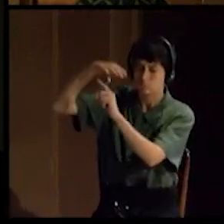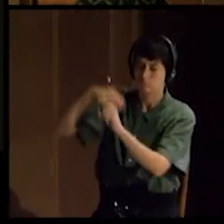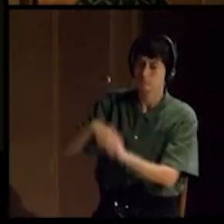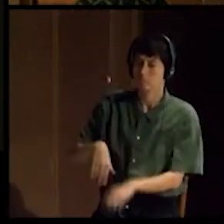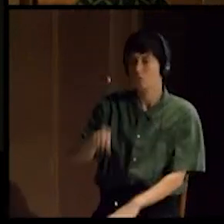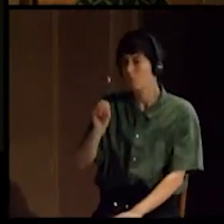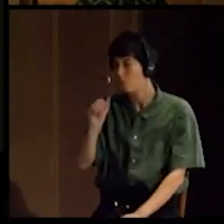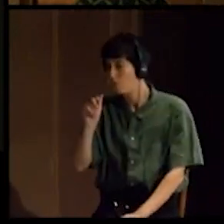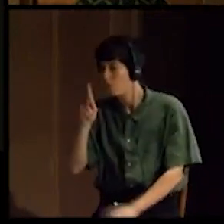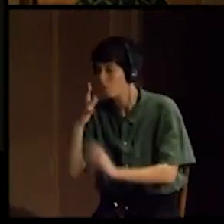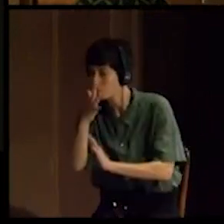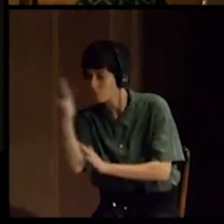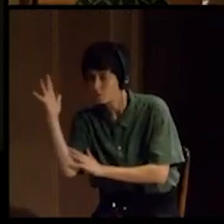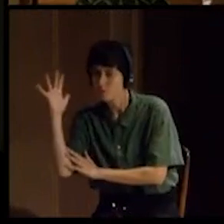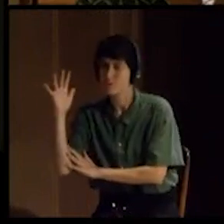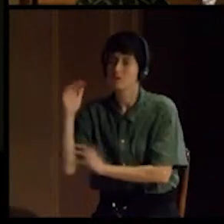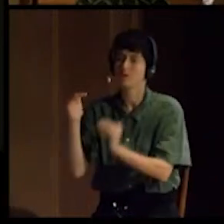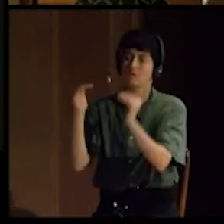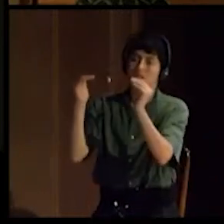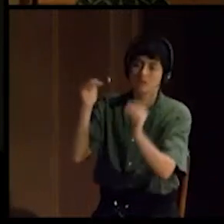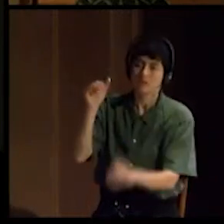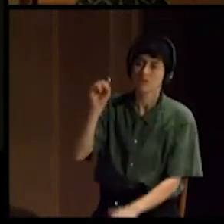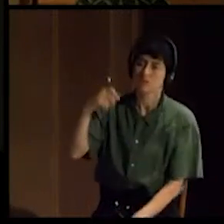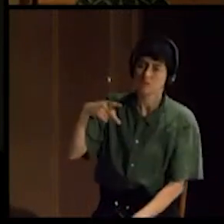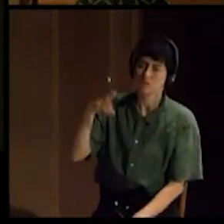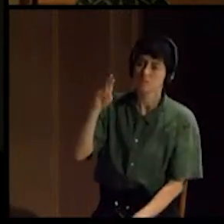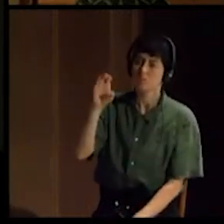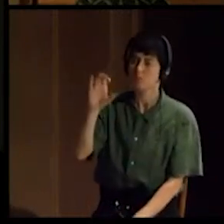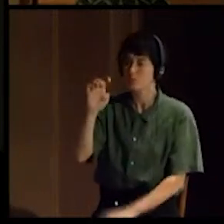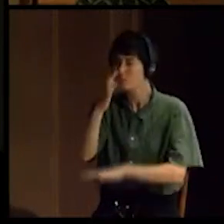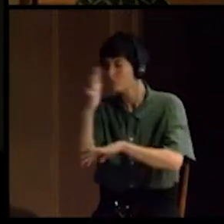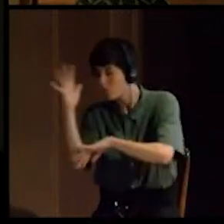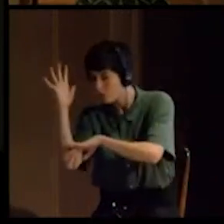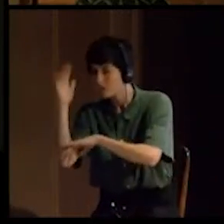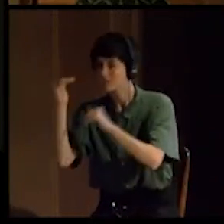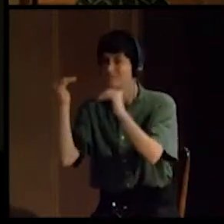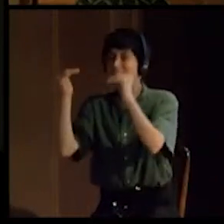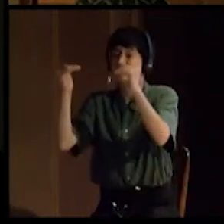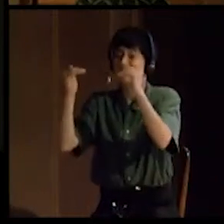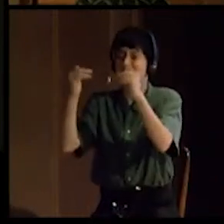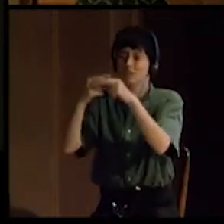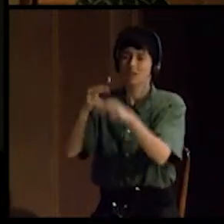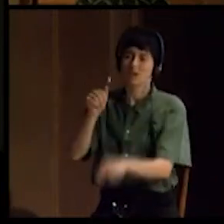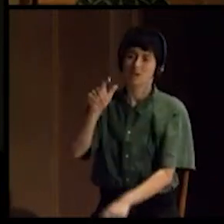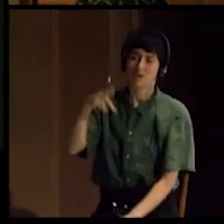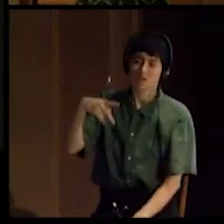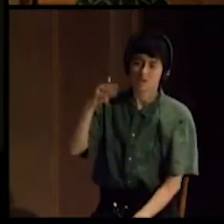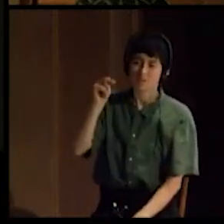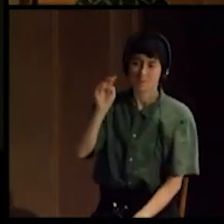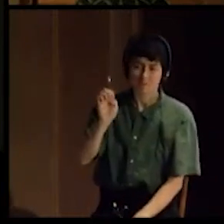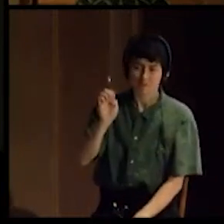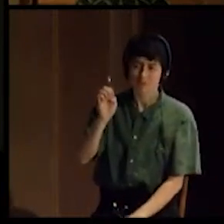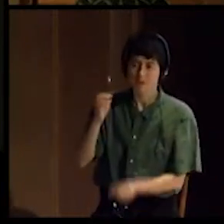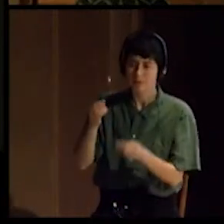and out onto what are called alpine meadows. So while the bottom of the mountain